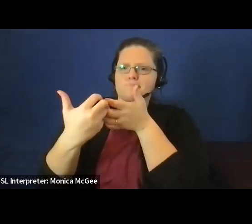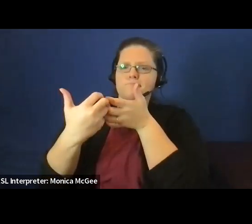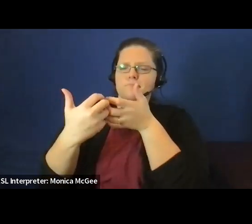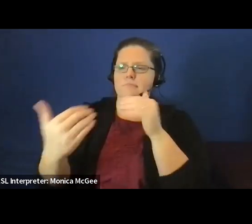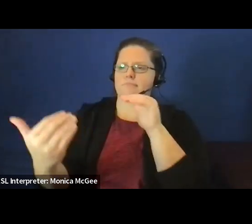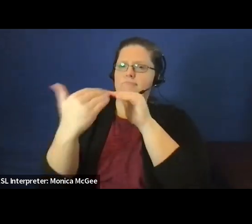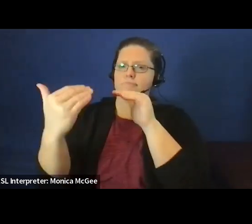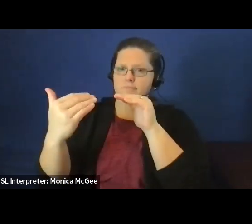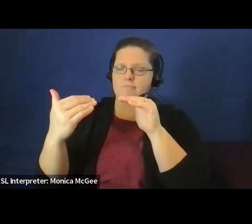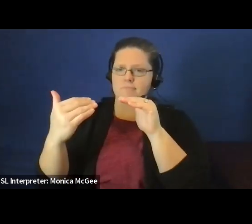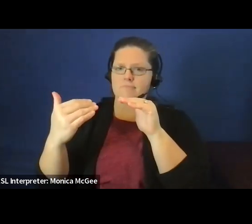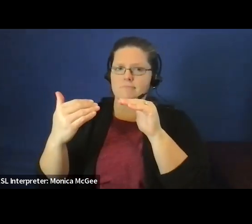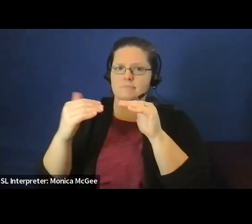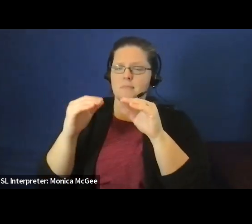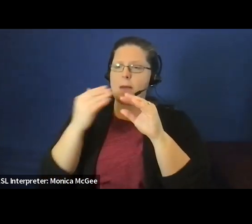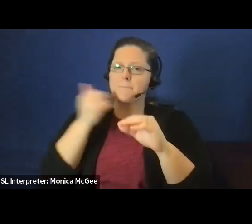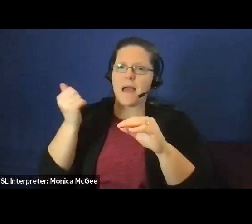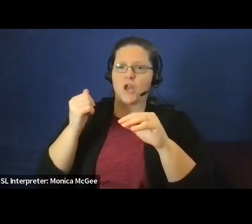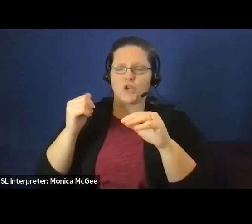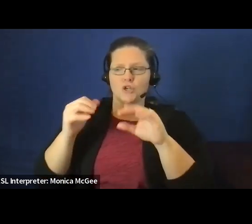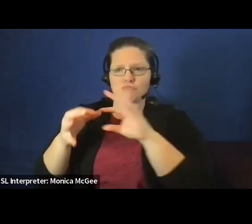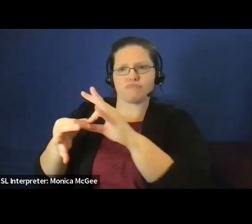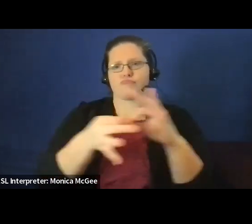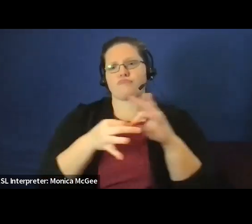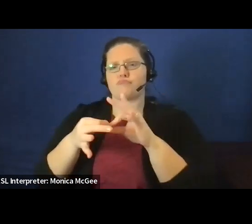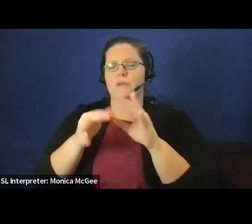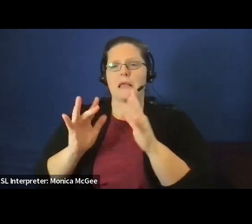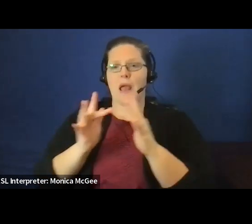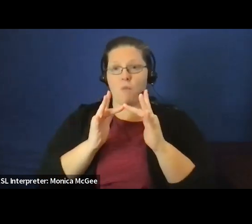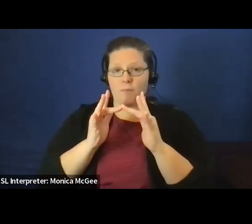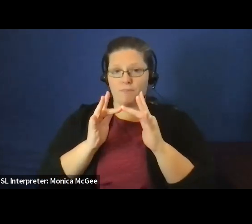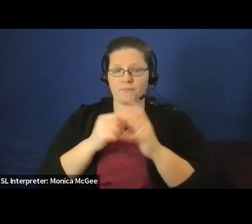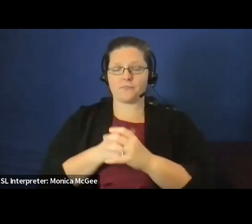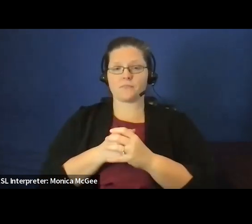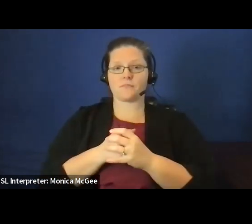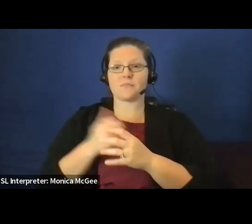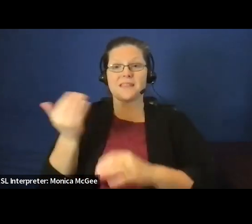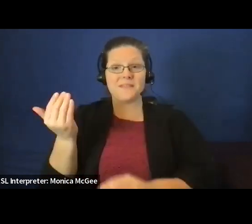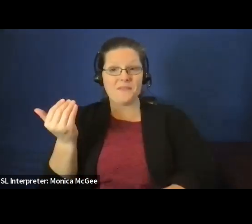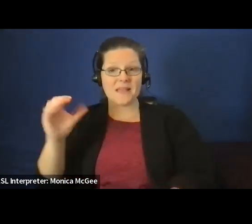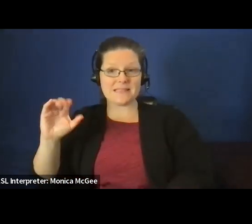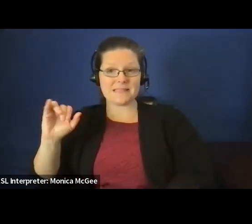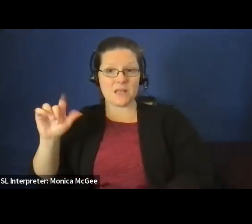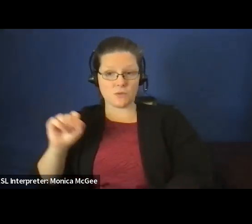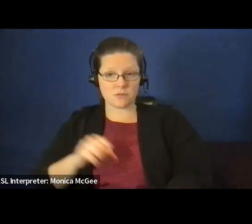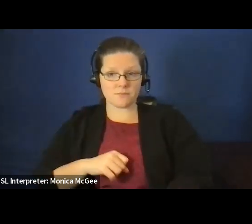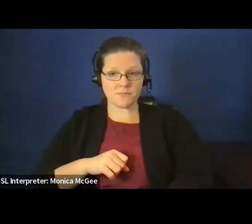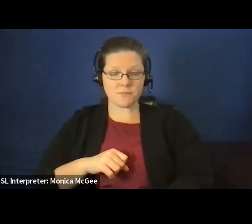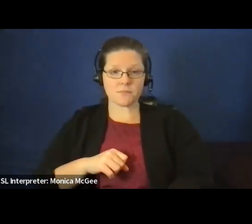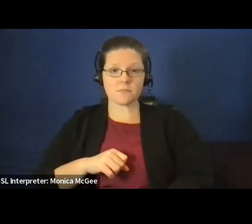that maybe are doing less and try to understand why and then -- and get